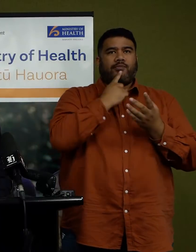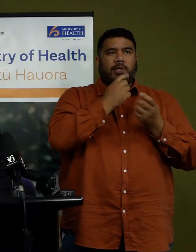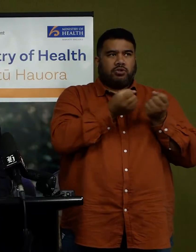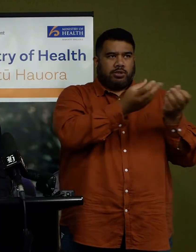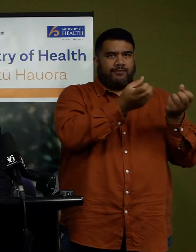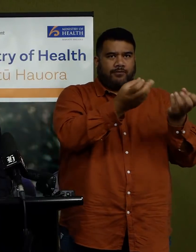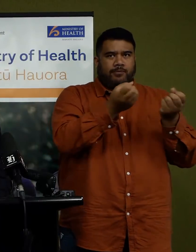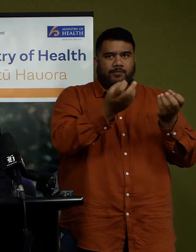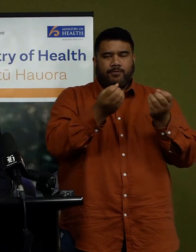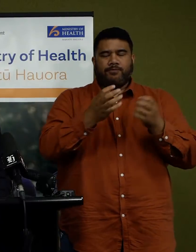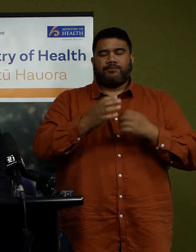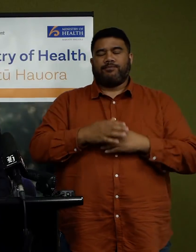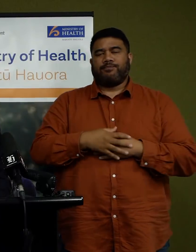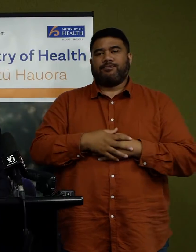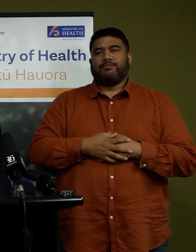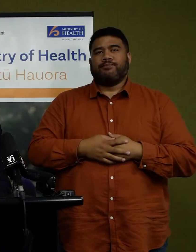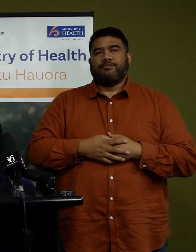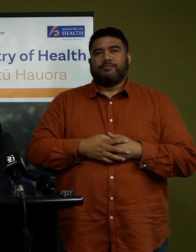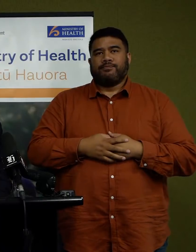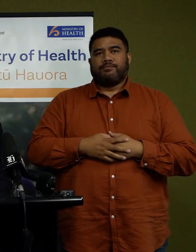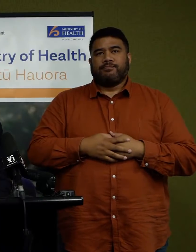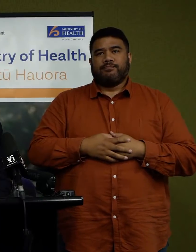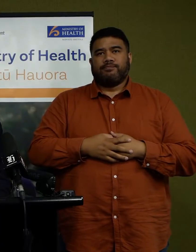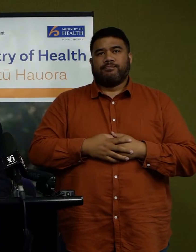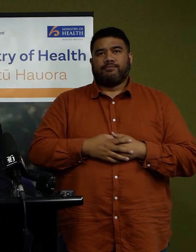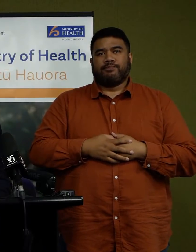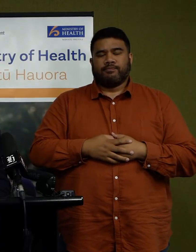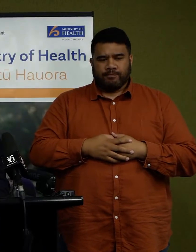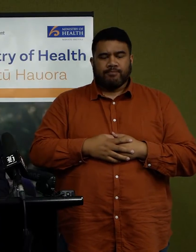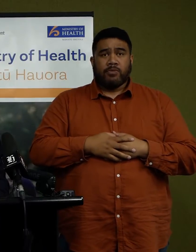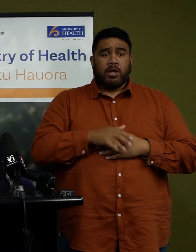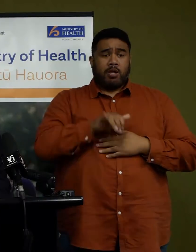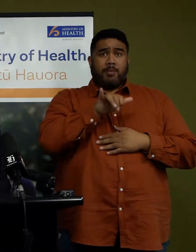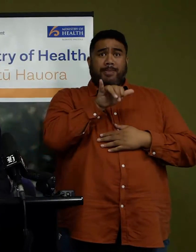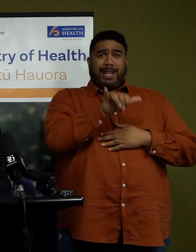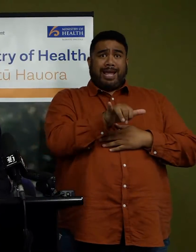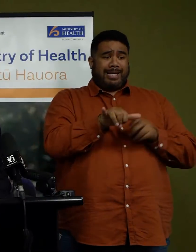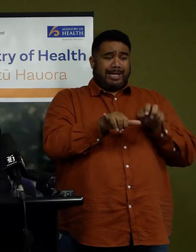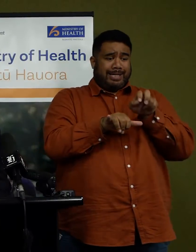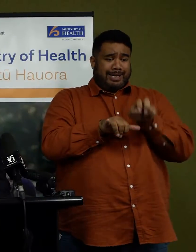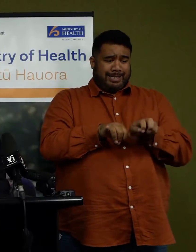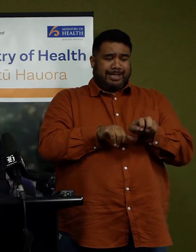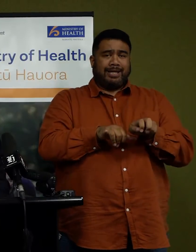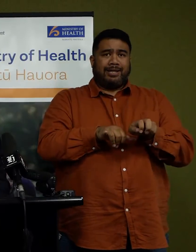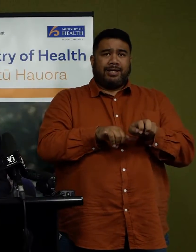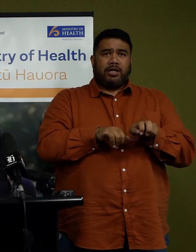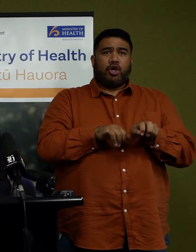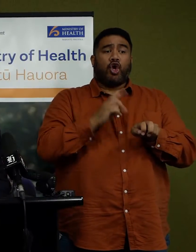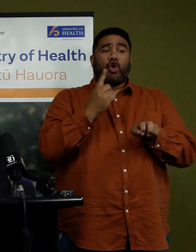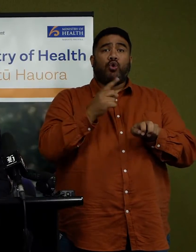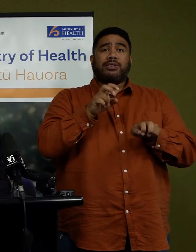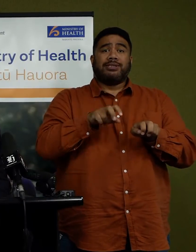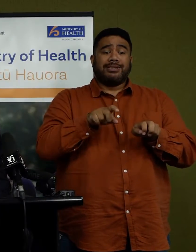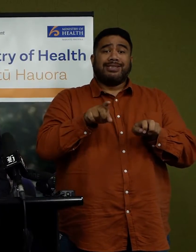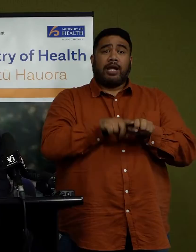And a reminder-- close contacts on a flight are the people who were in the same row as the case, two rows